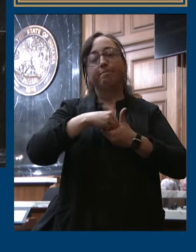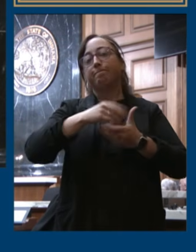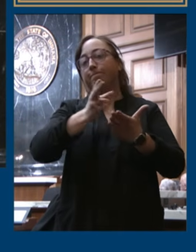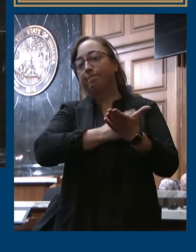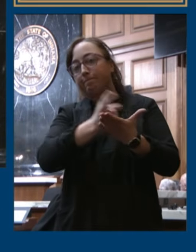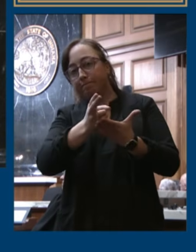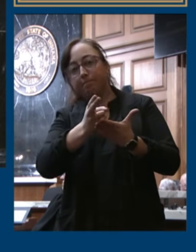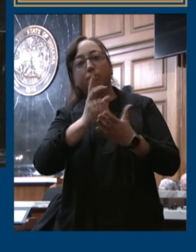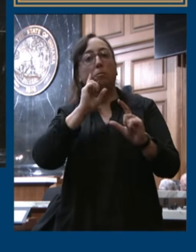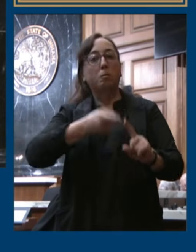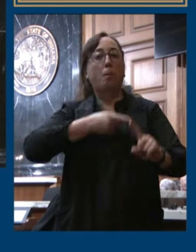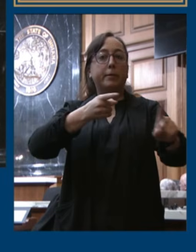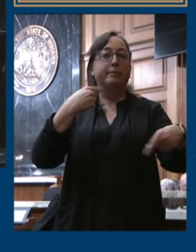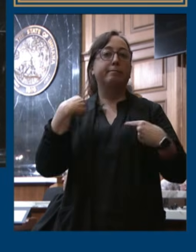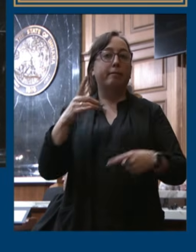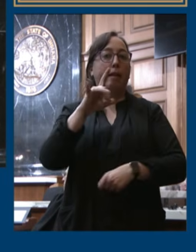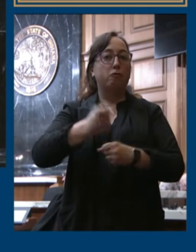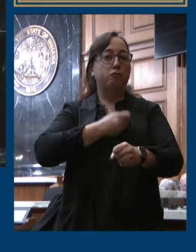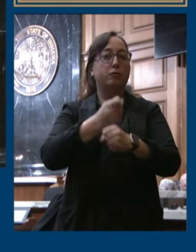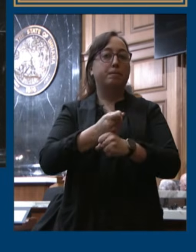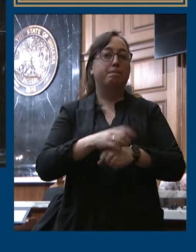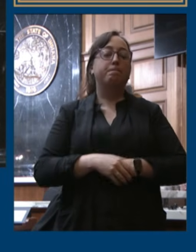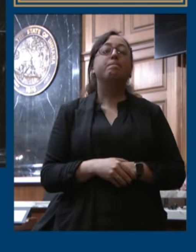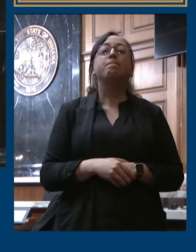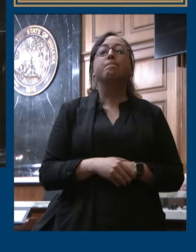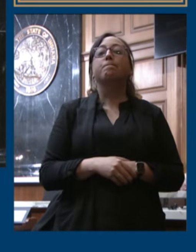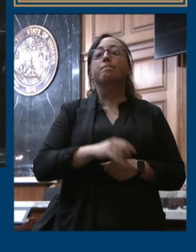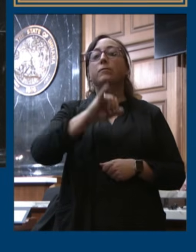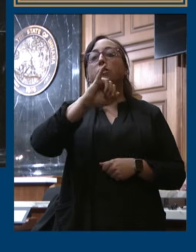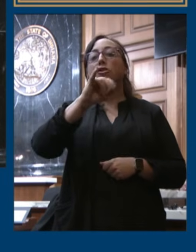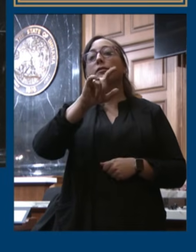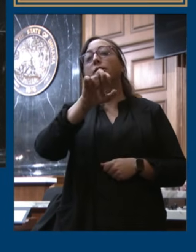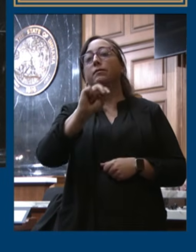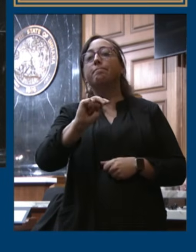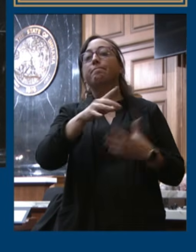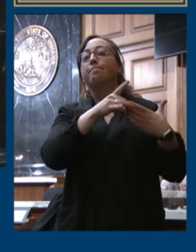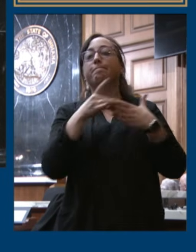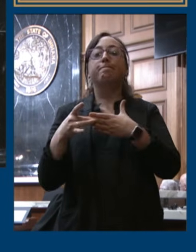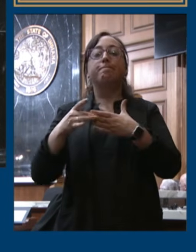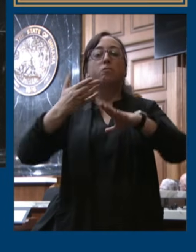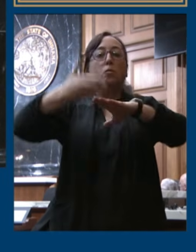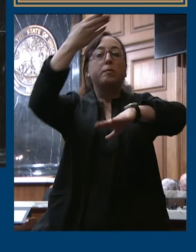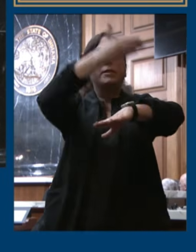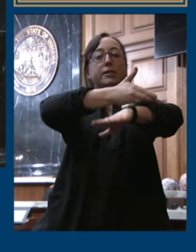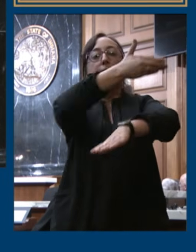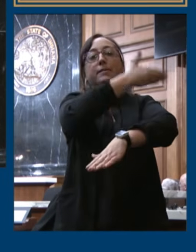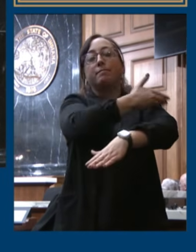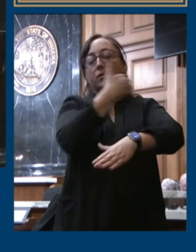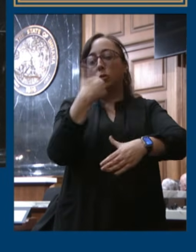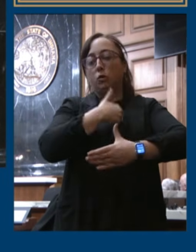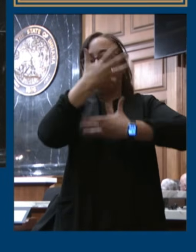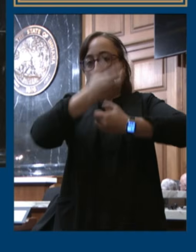FOR THE LAST EIGHT YEARS, JUSTIN SPEARHEADED IMPROVEMENTS AND HAS BEEN OUR TRUSTED ADVISOR.